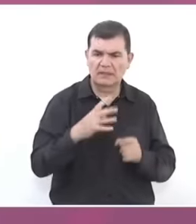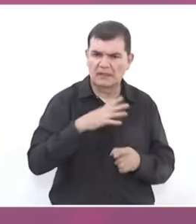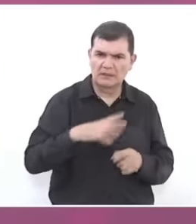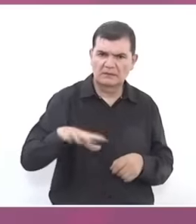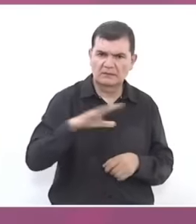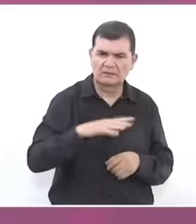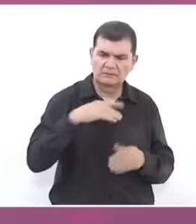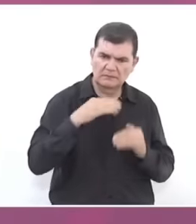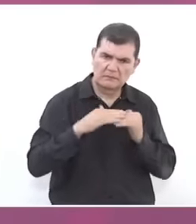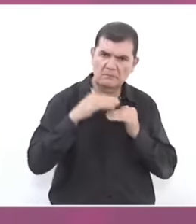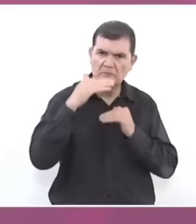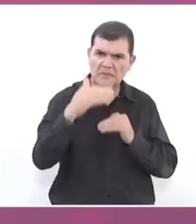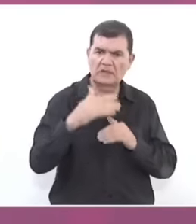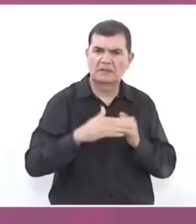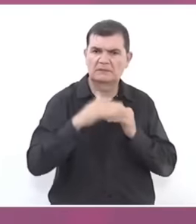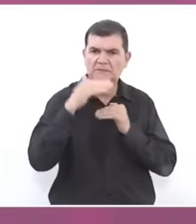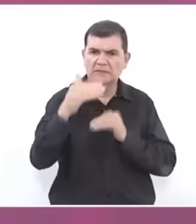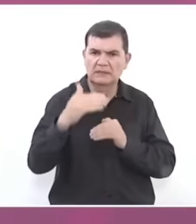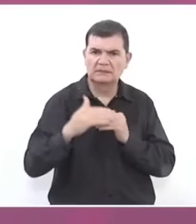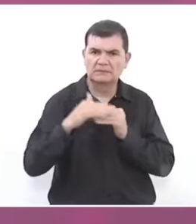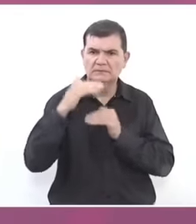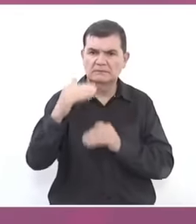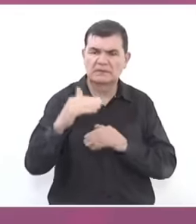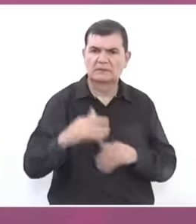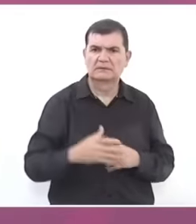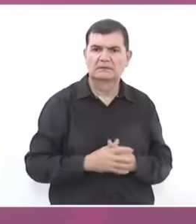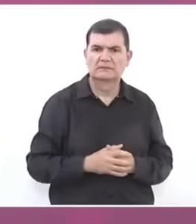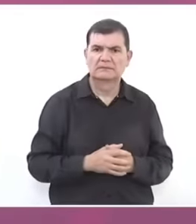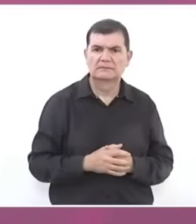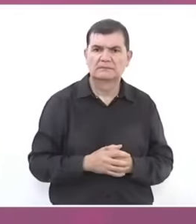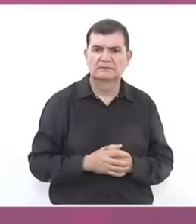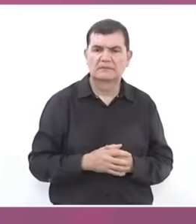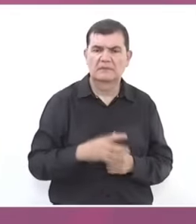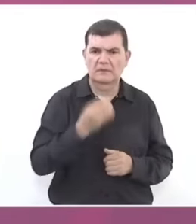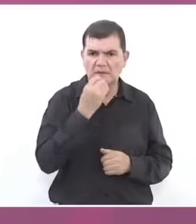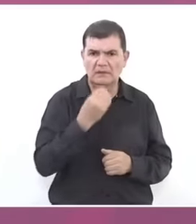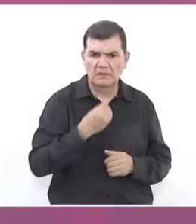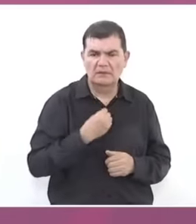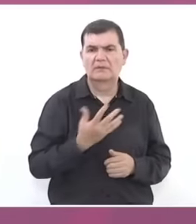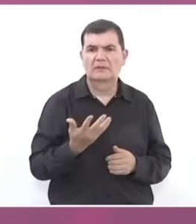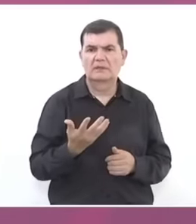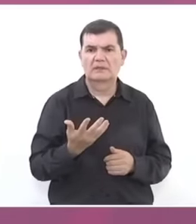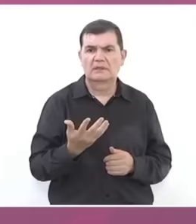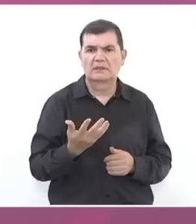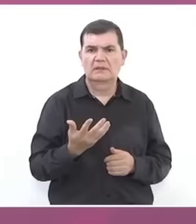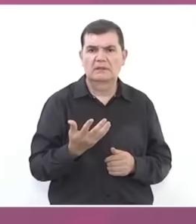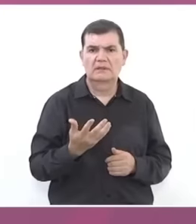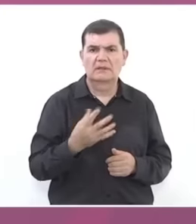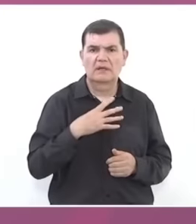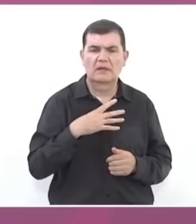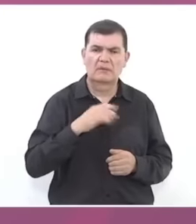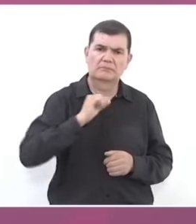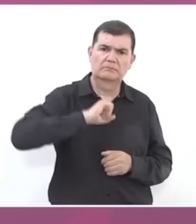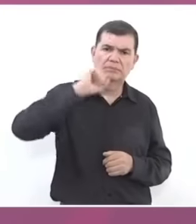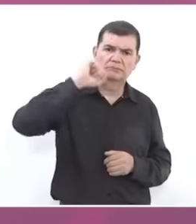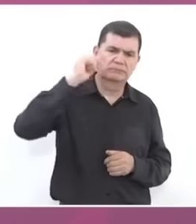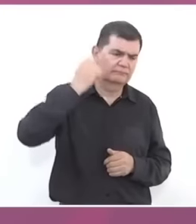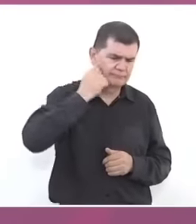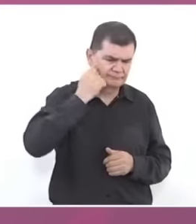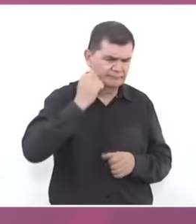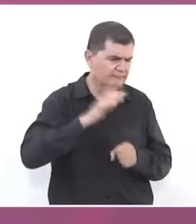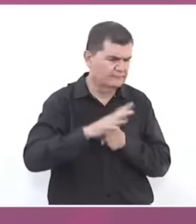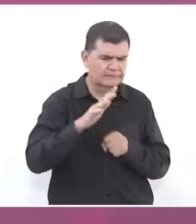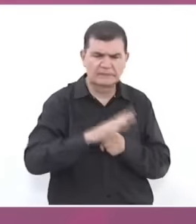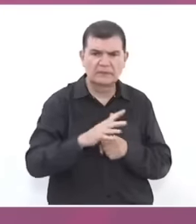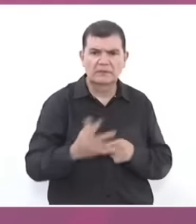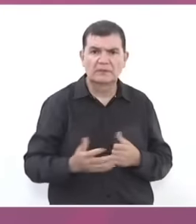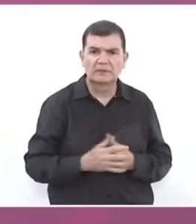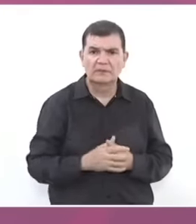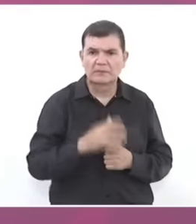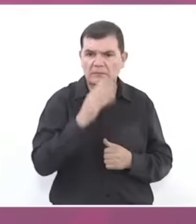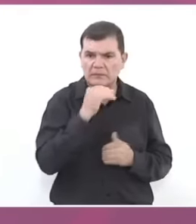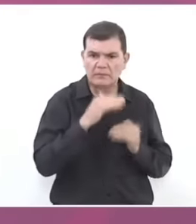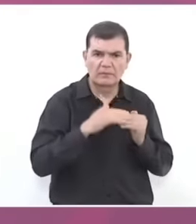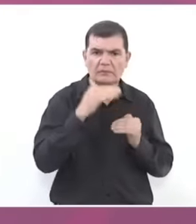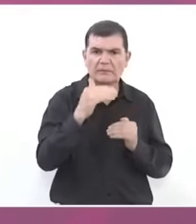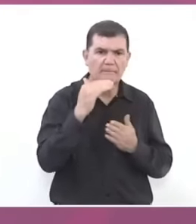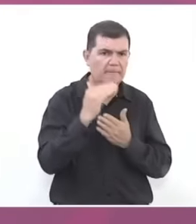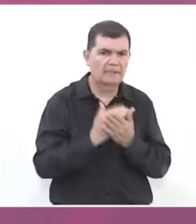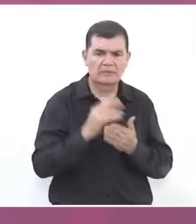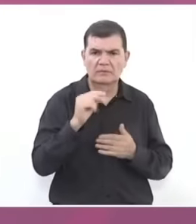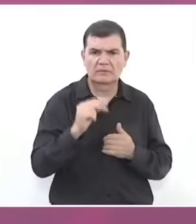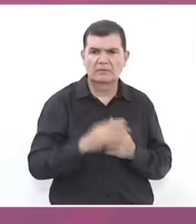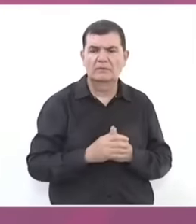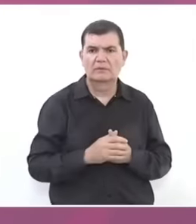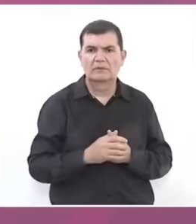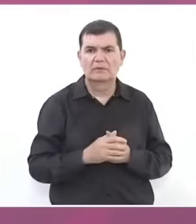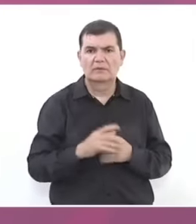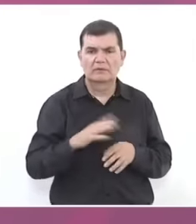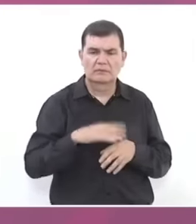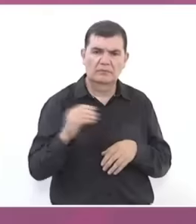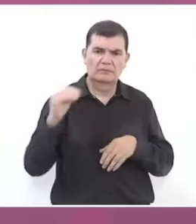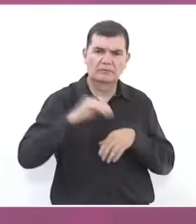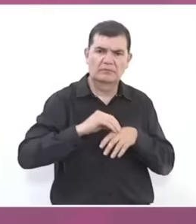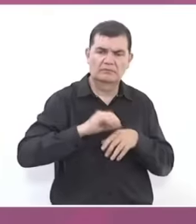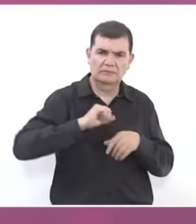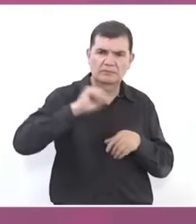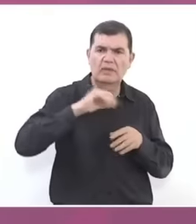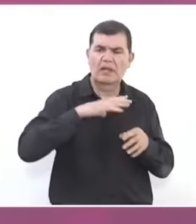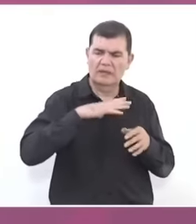increase, even if it is inflation, they cannot increase less than inflation. They will